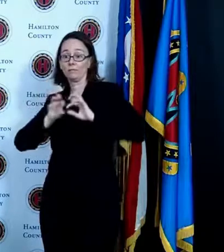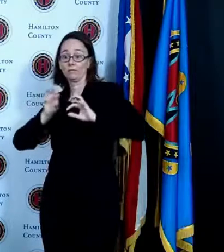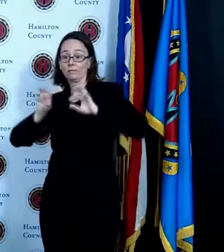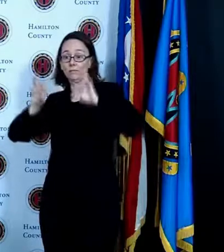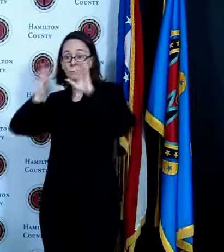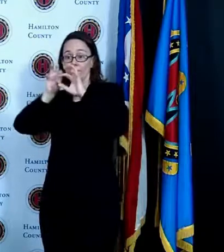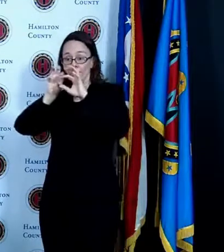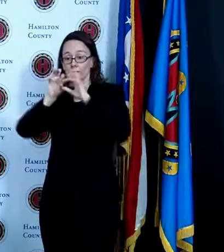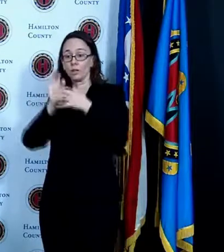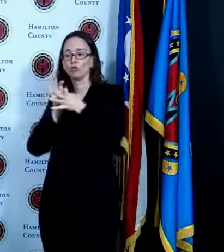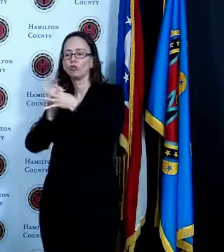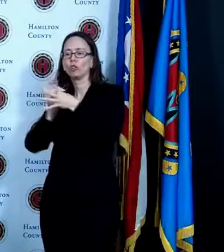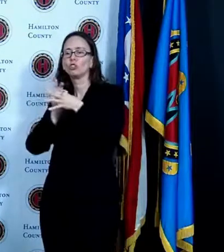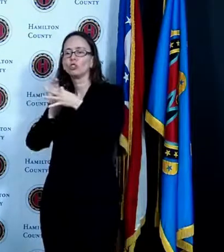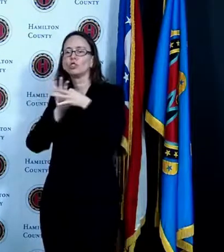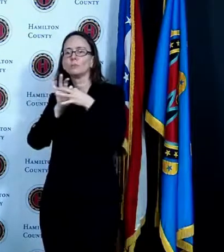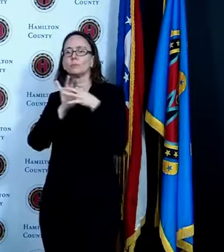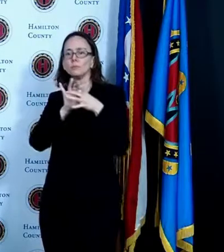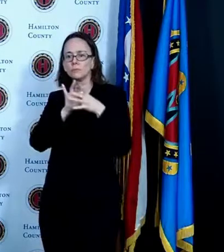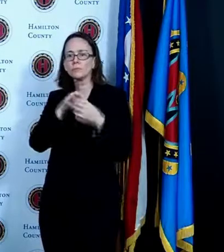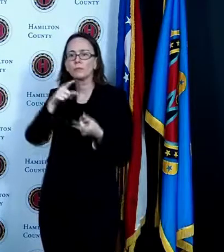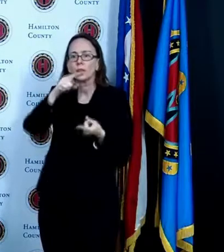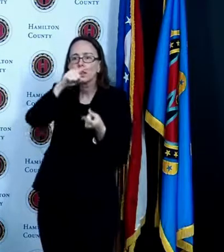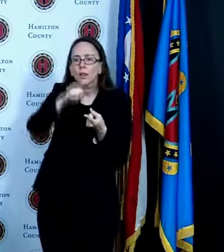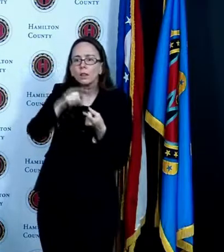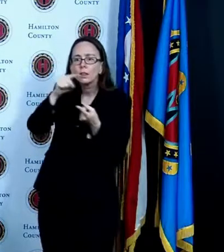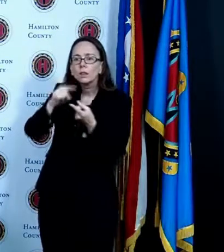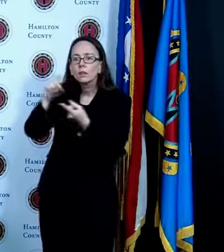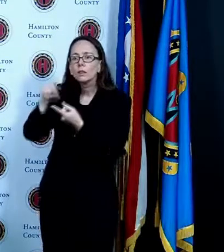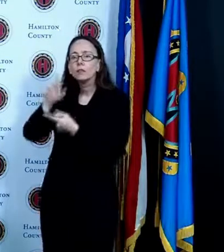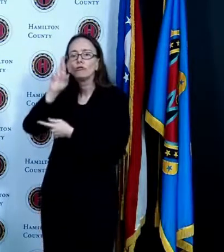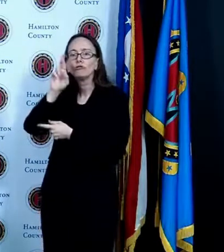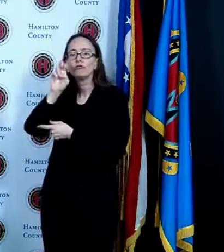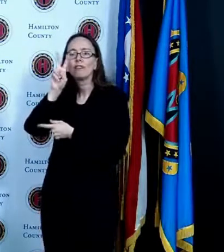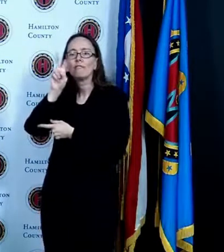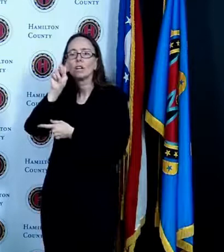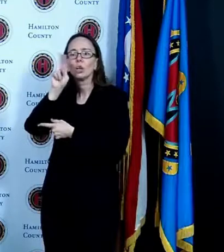in revenue and an increased in costs related to Covid-19 so we were very